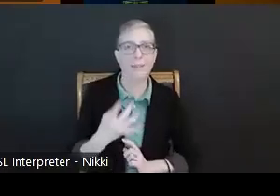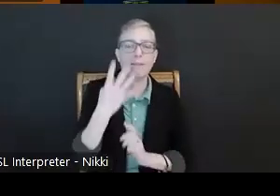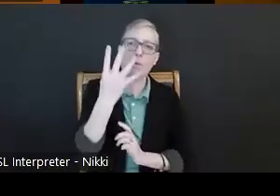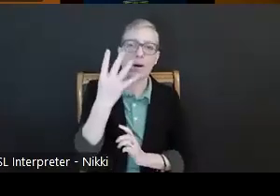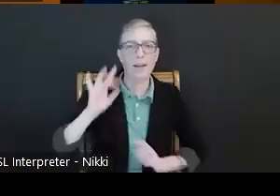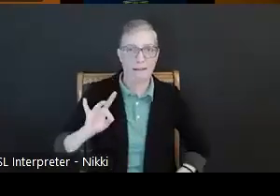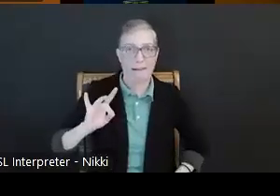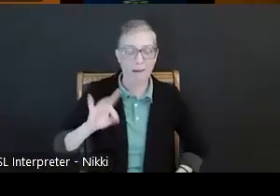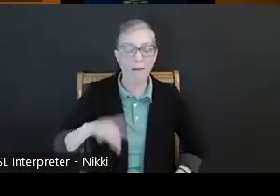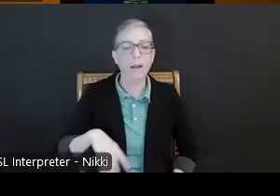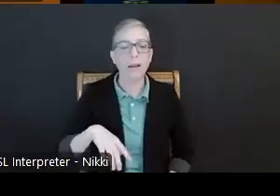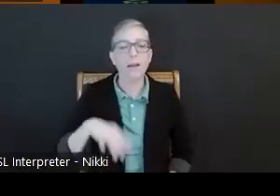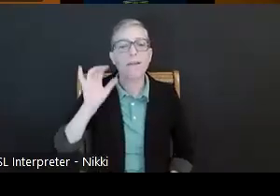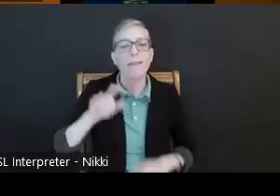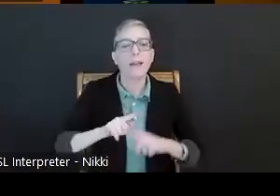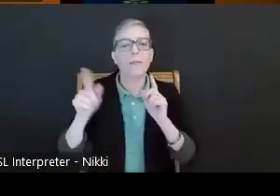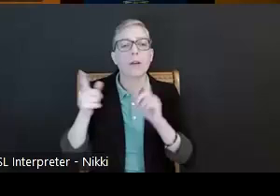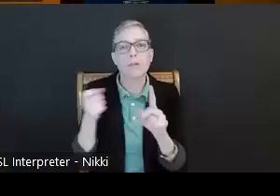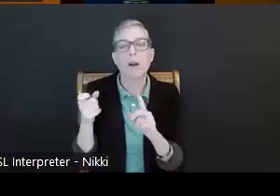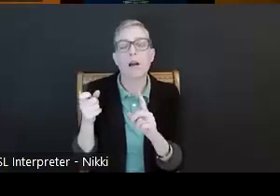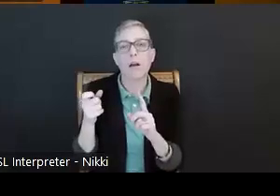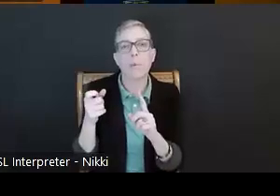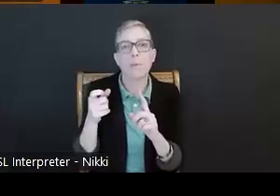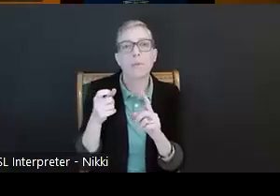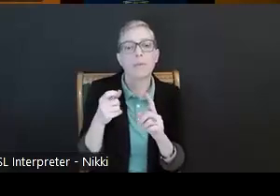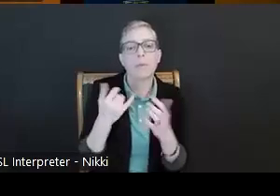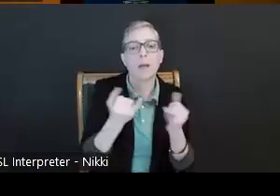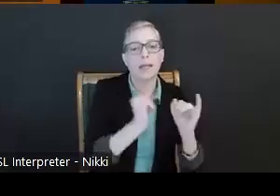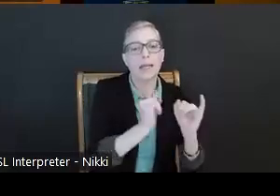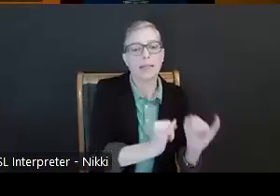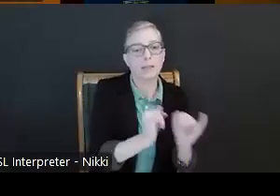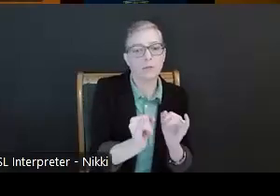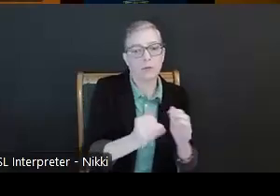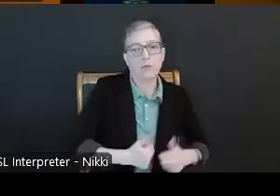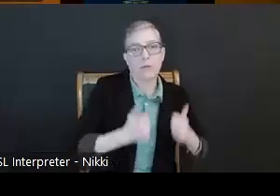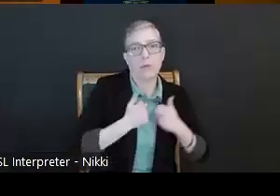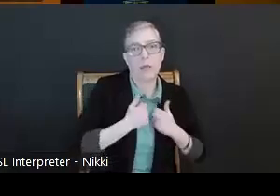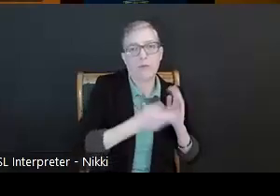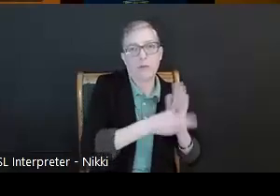than the IND idual Life review process and it was a chance to facilitate a deeper reflection between